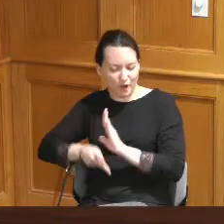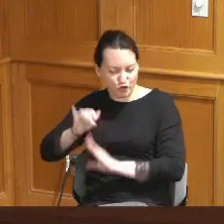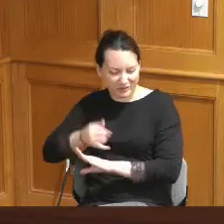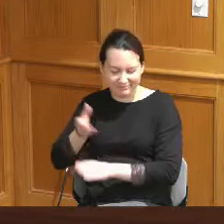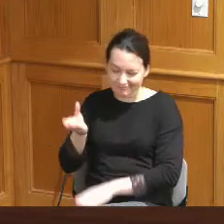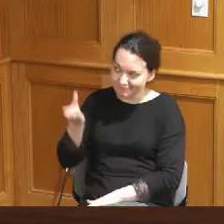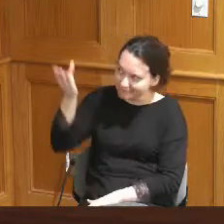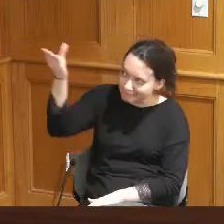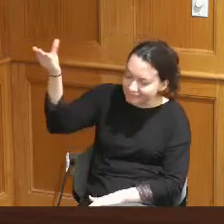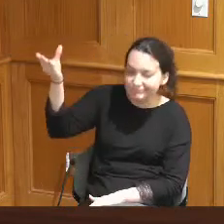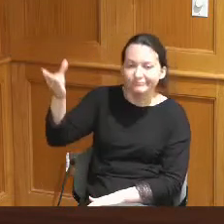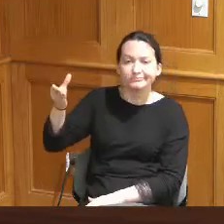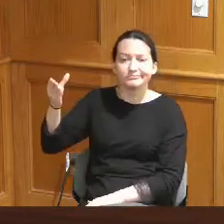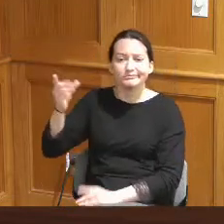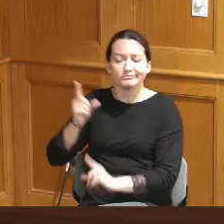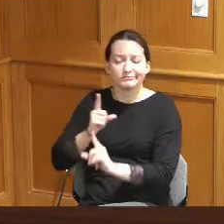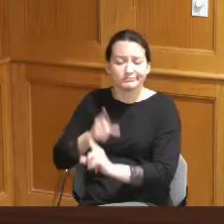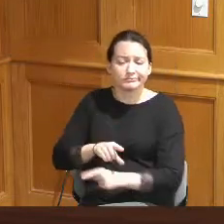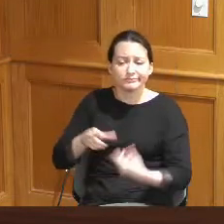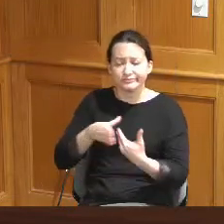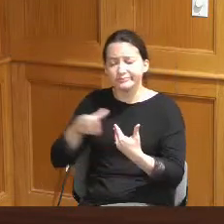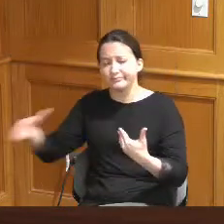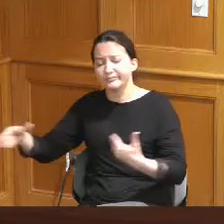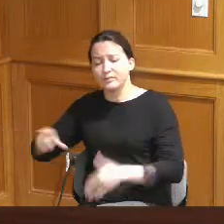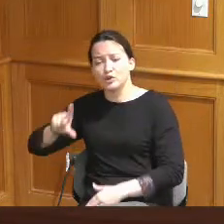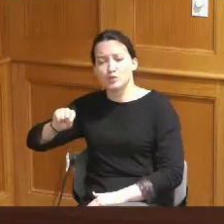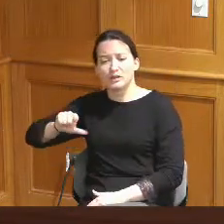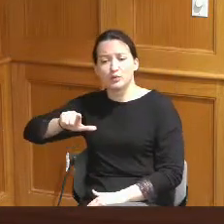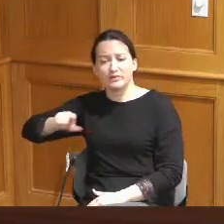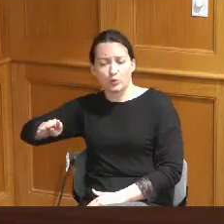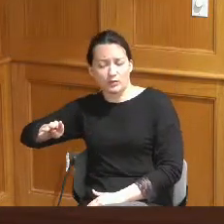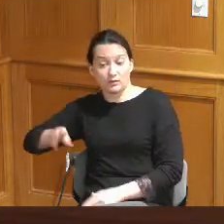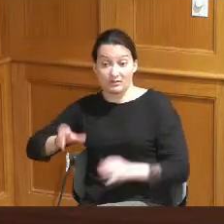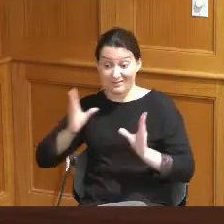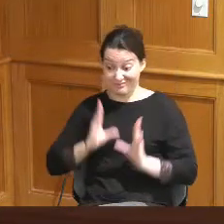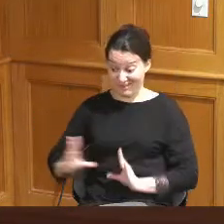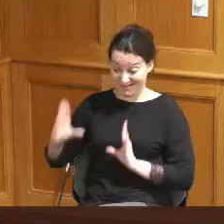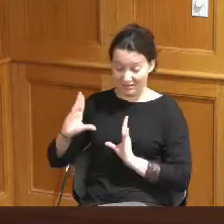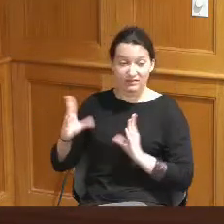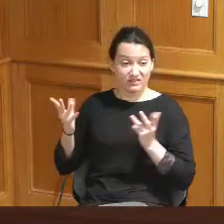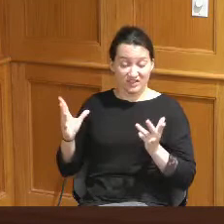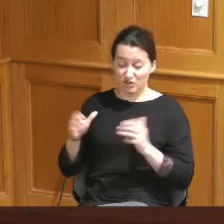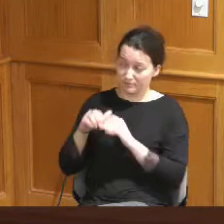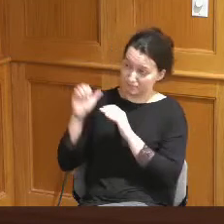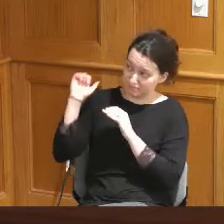would be accomplished through 2024 So the plan is now prepared it's been submitted to the Board